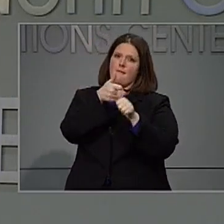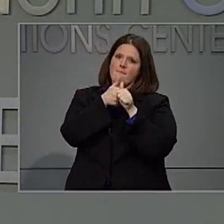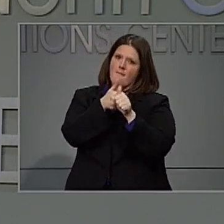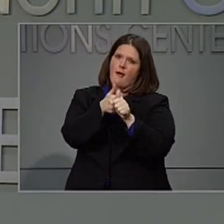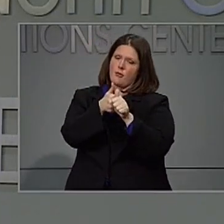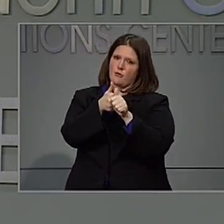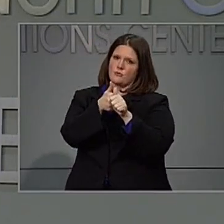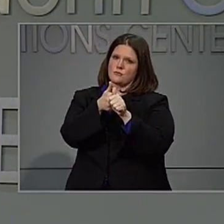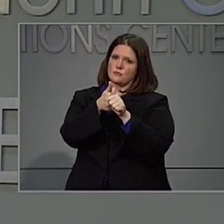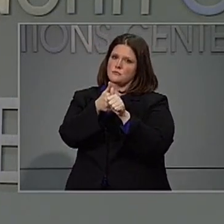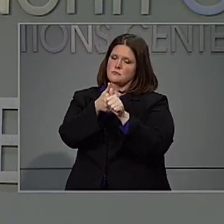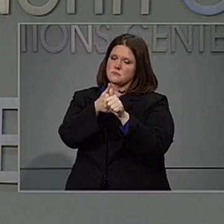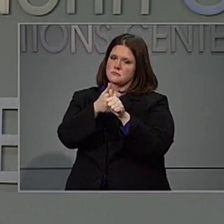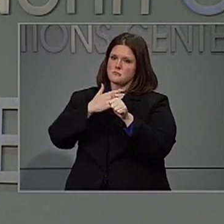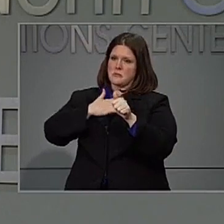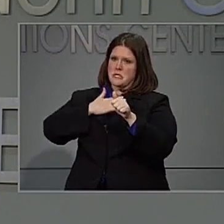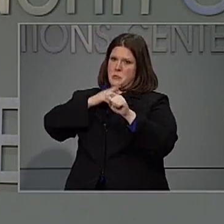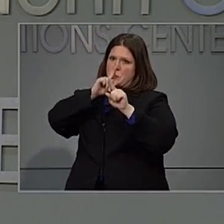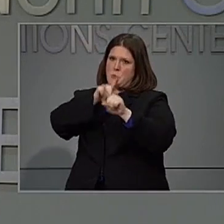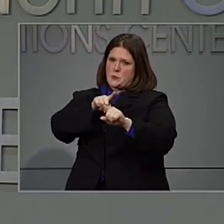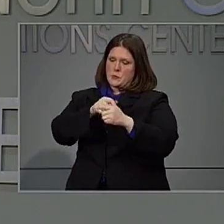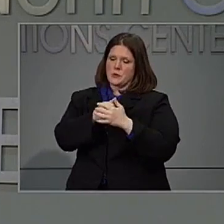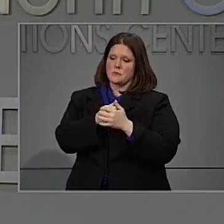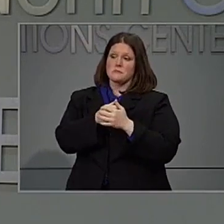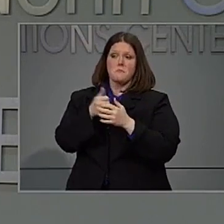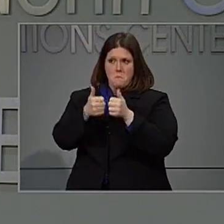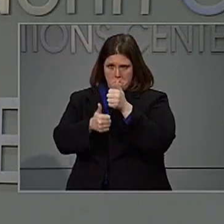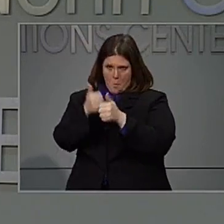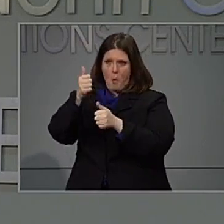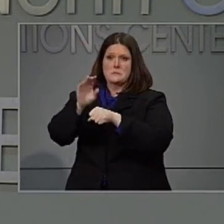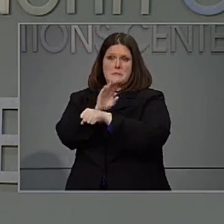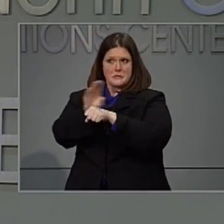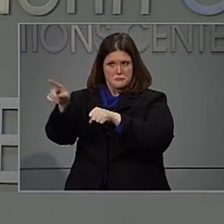EMPLOYEES AND THE CUSTOMERS IN THEIR STORES. WE EXPECT PEOPLE TO FOLLOW